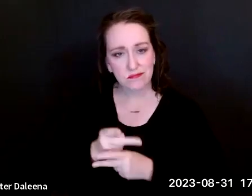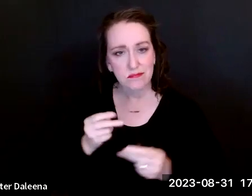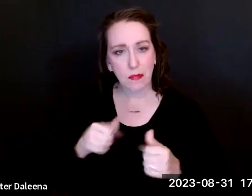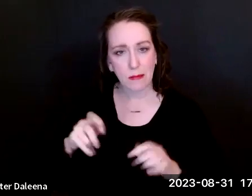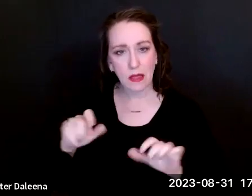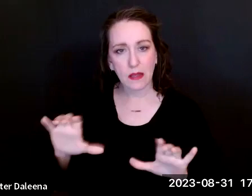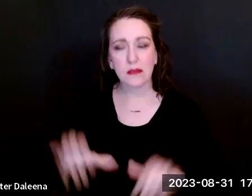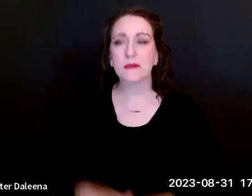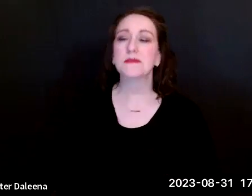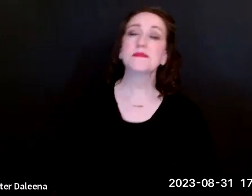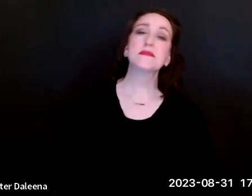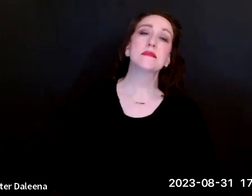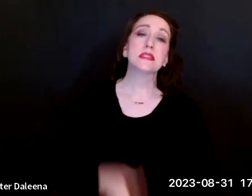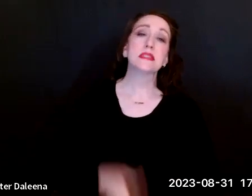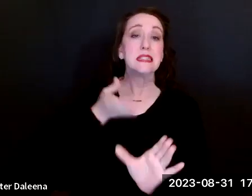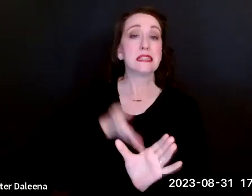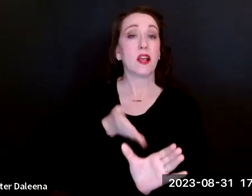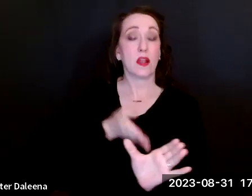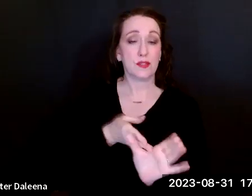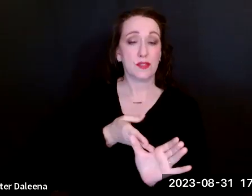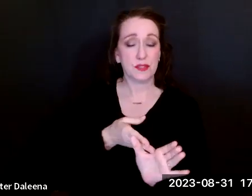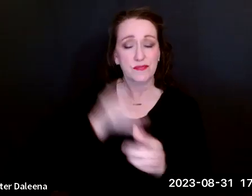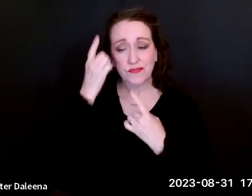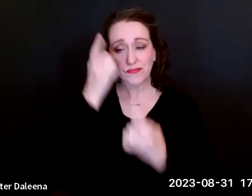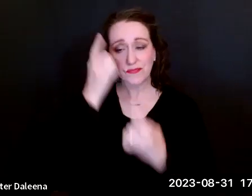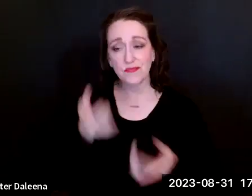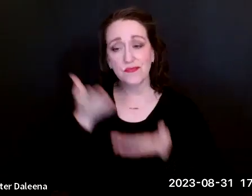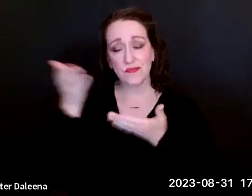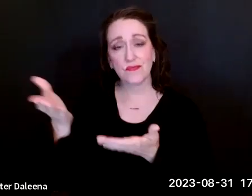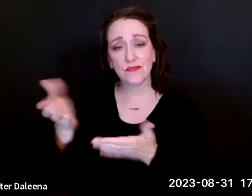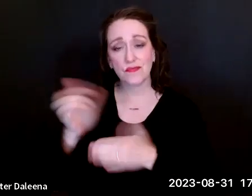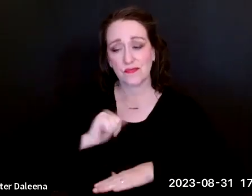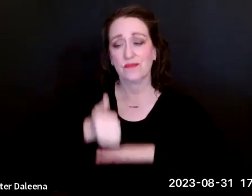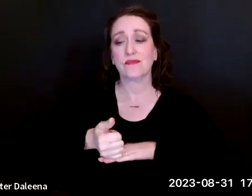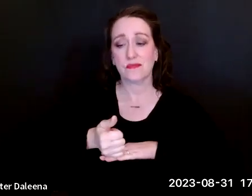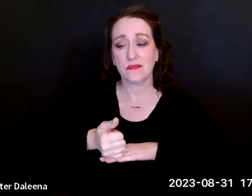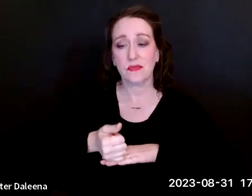for psychology we are considering a recommendation to establish an associate level credential